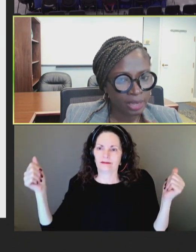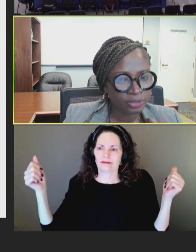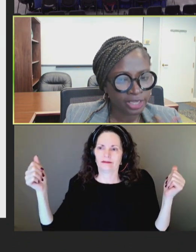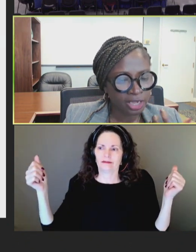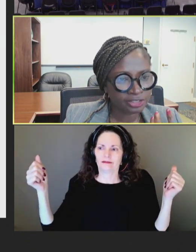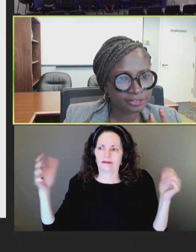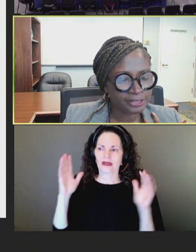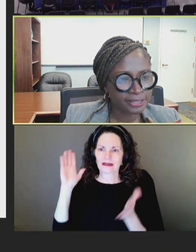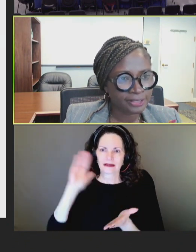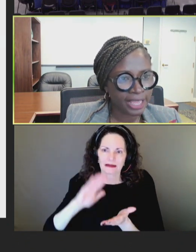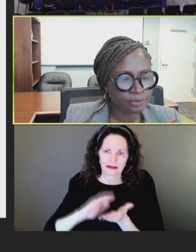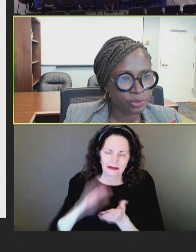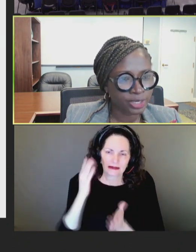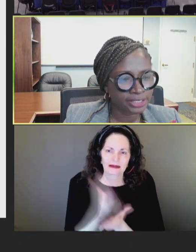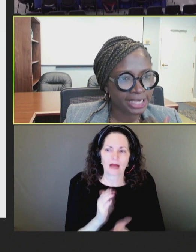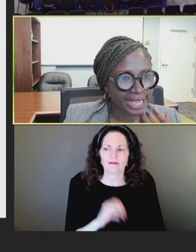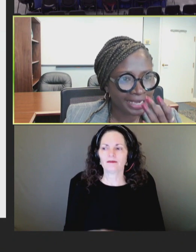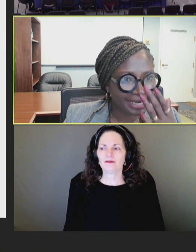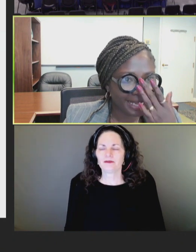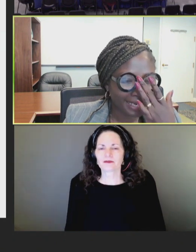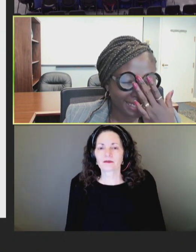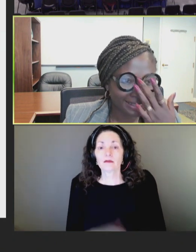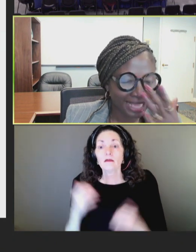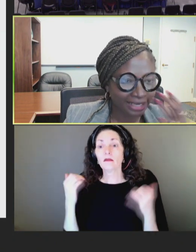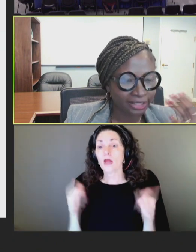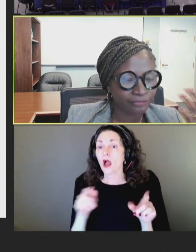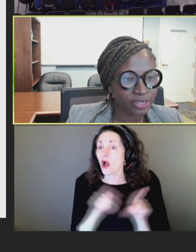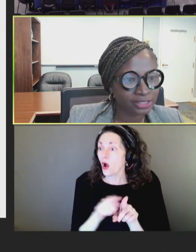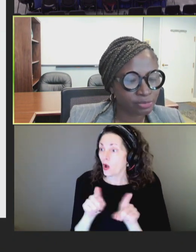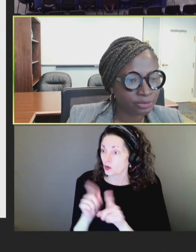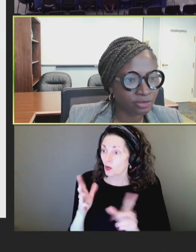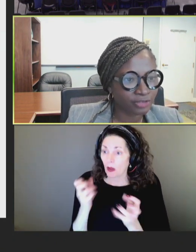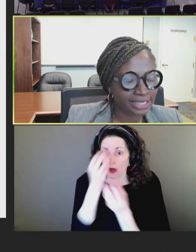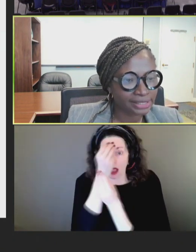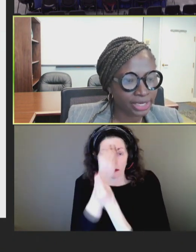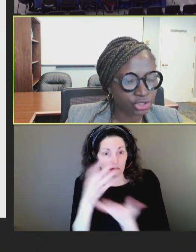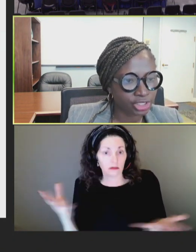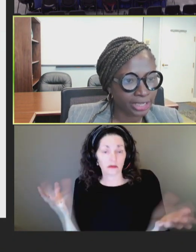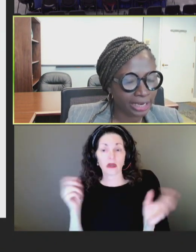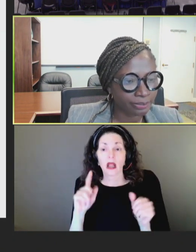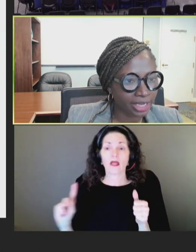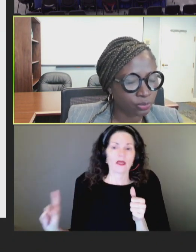Now, the other thing that we wanted to highlight is that the first round of vaccination campaign